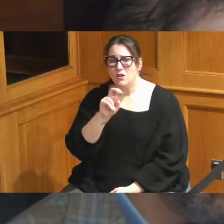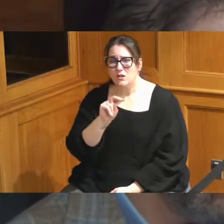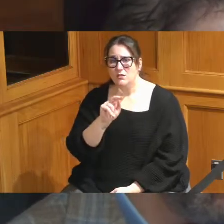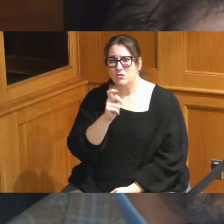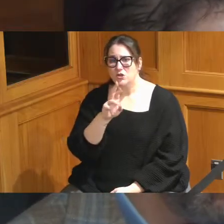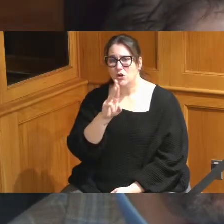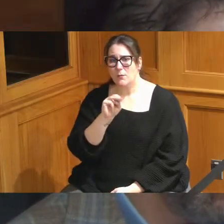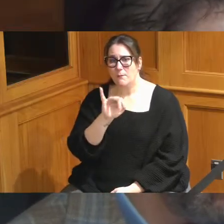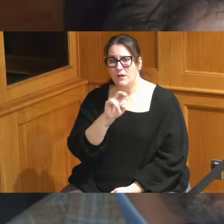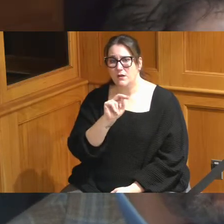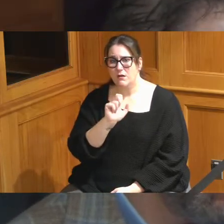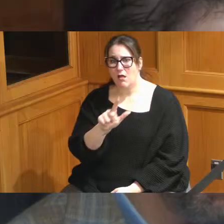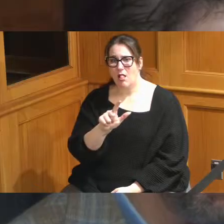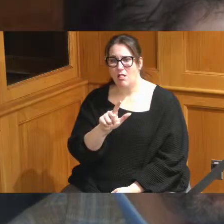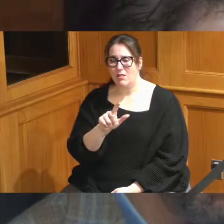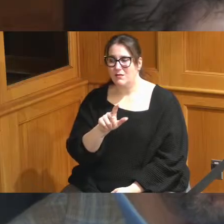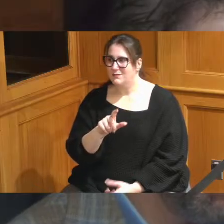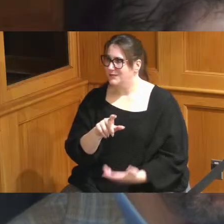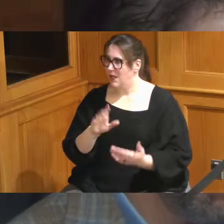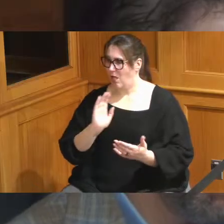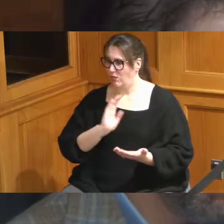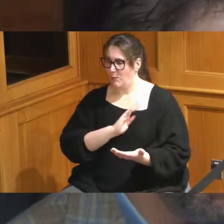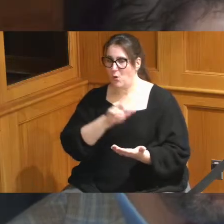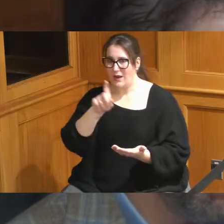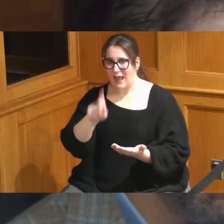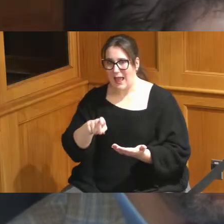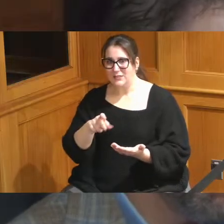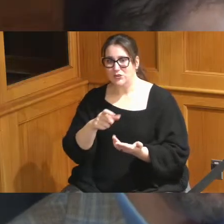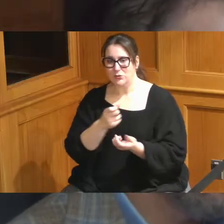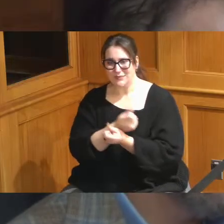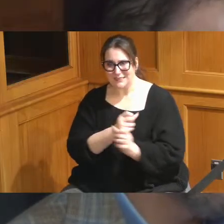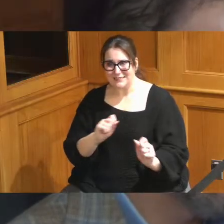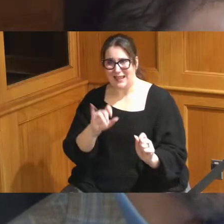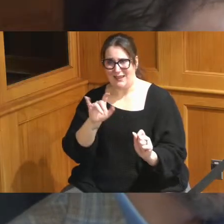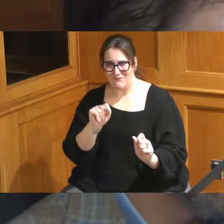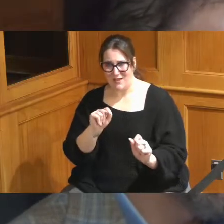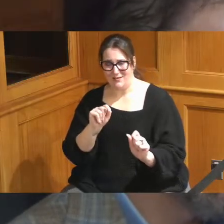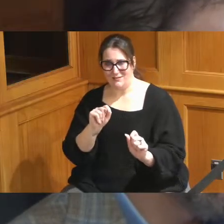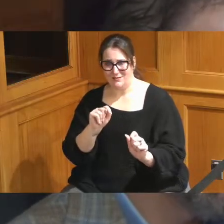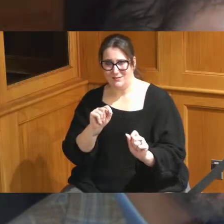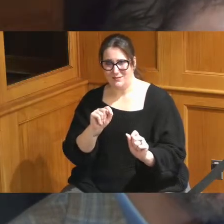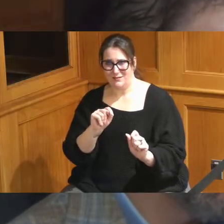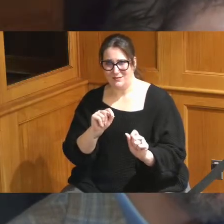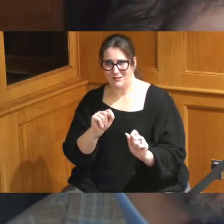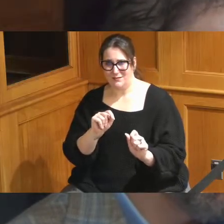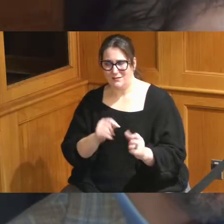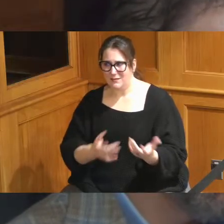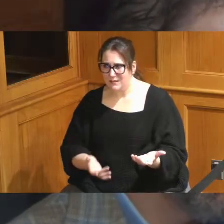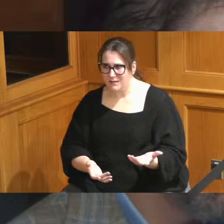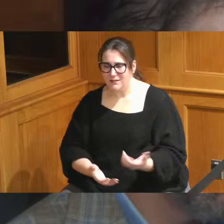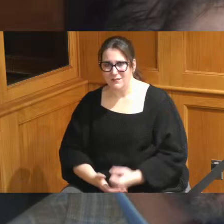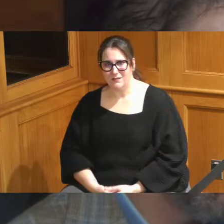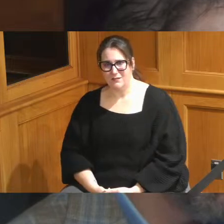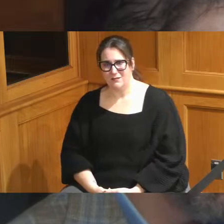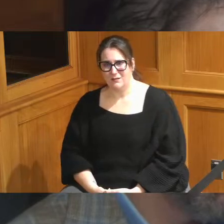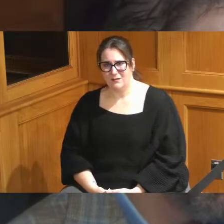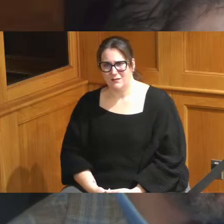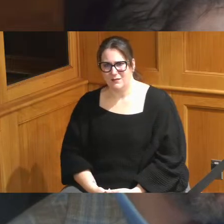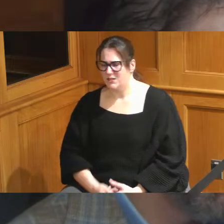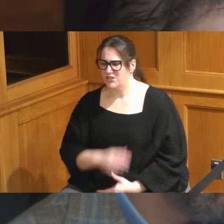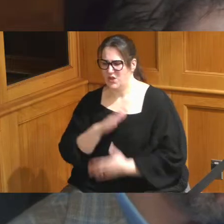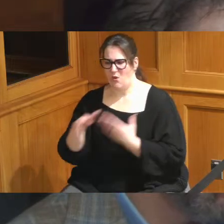Board had to put a tax up to help save that museum center at one point. So, all these things about in